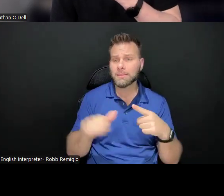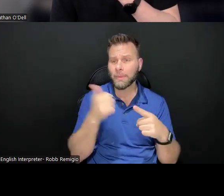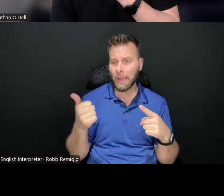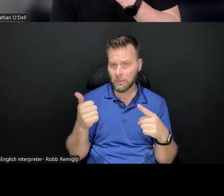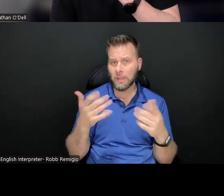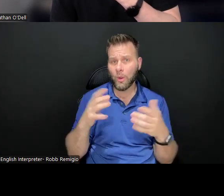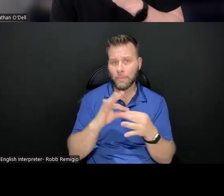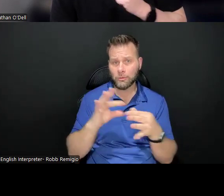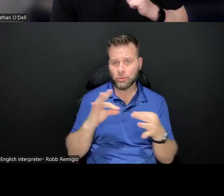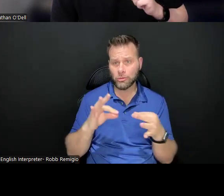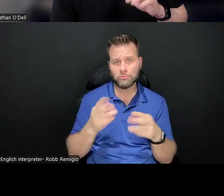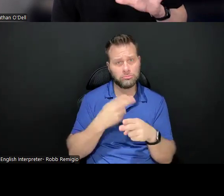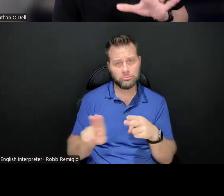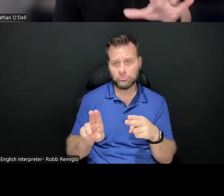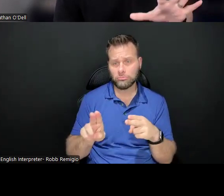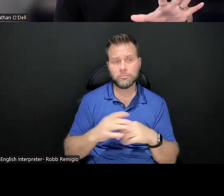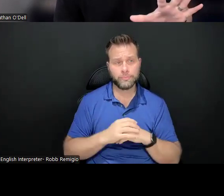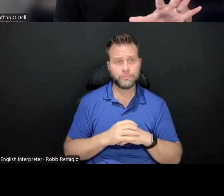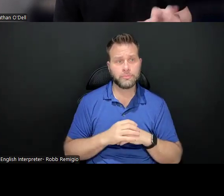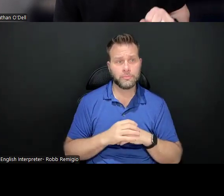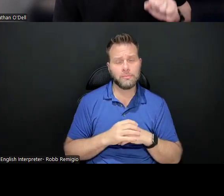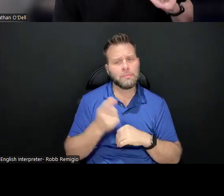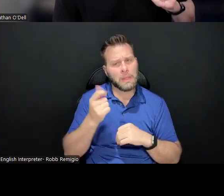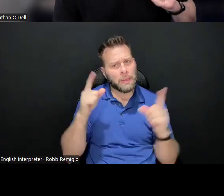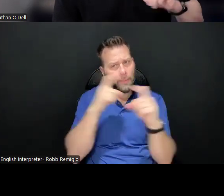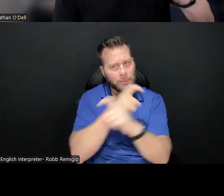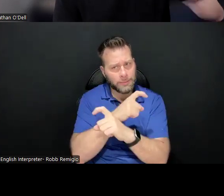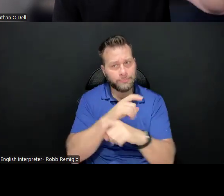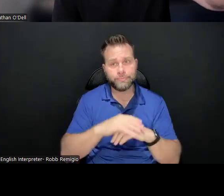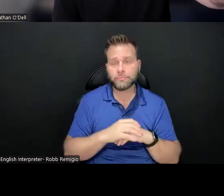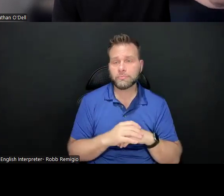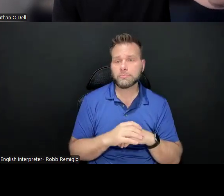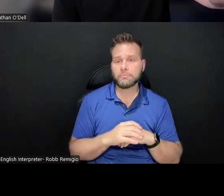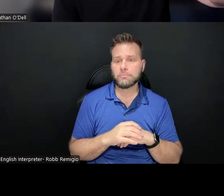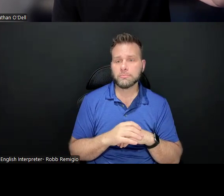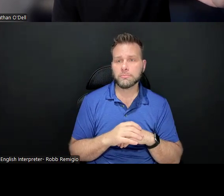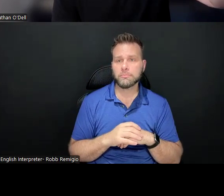And something else I want to I want to talk brief -- and this gets complicated.